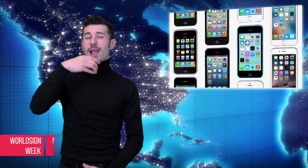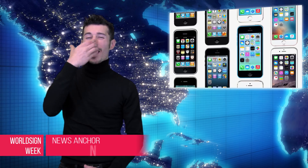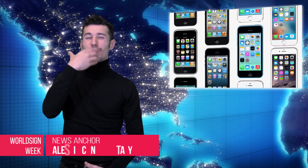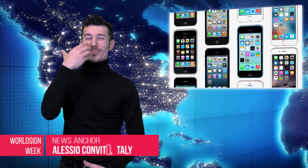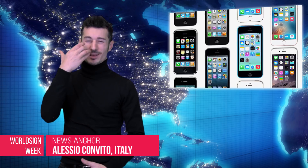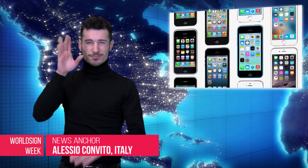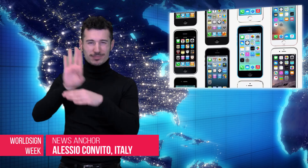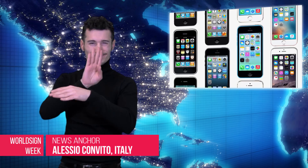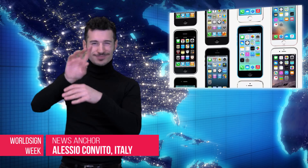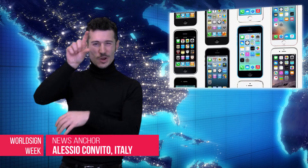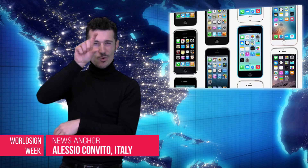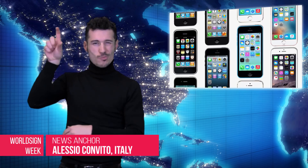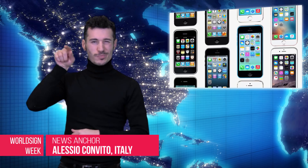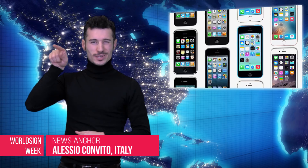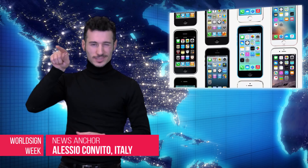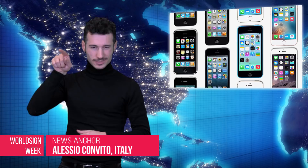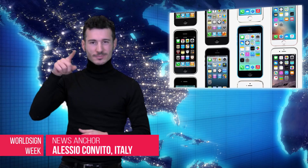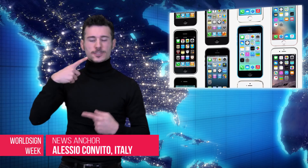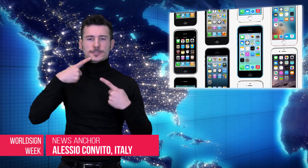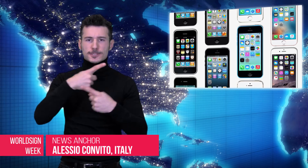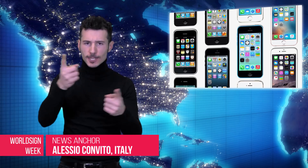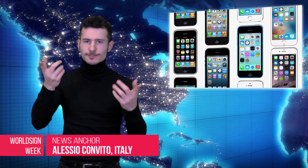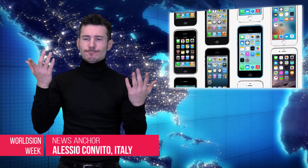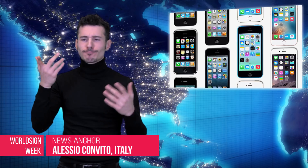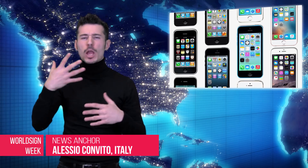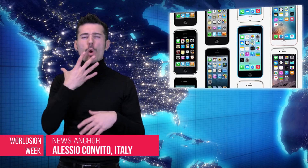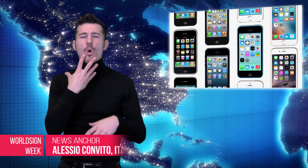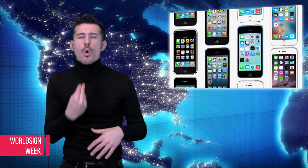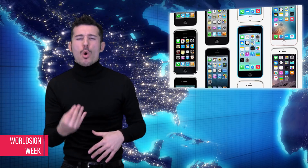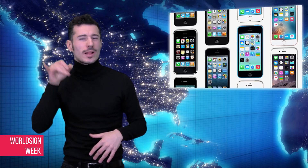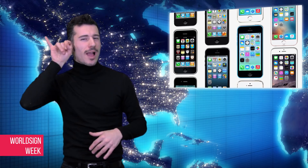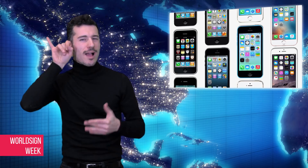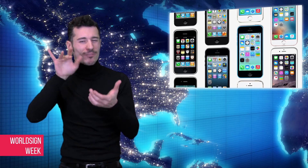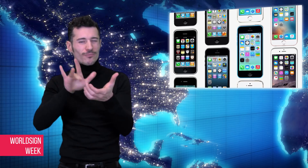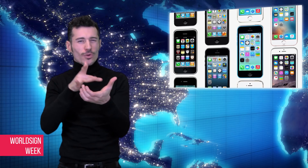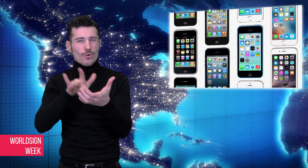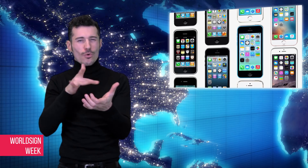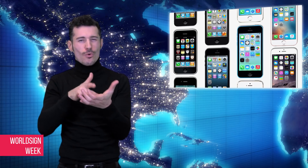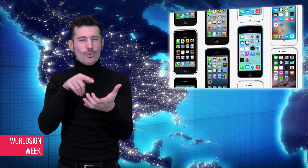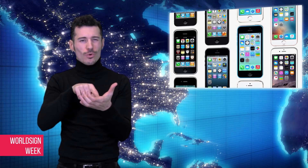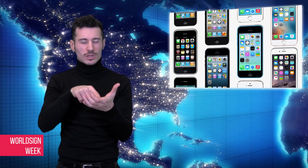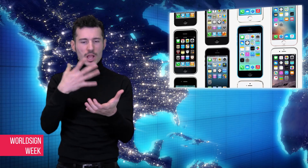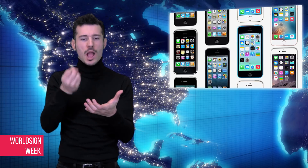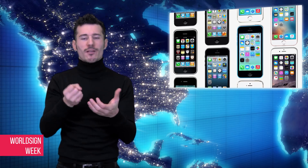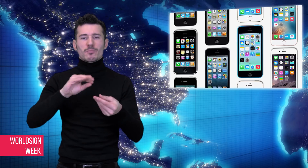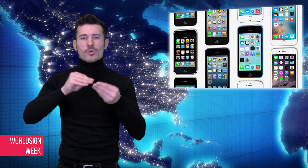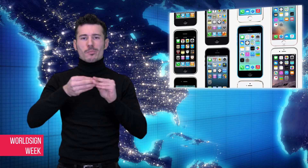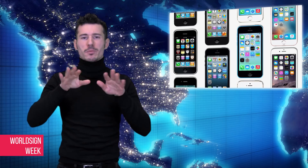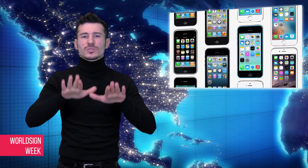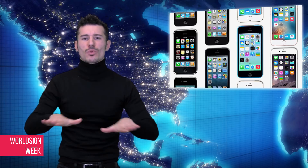Alessio: Last week, Apple Computers